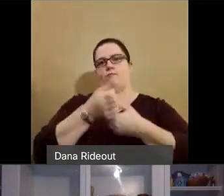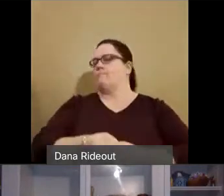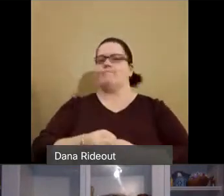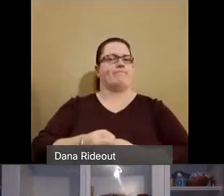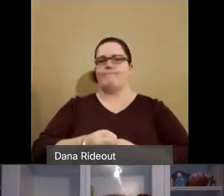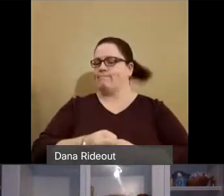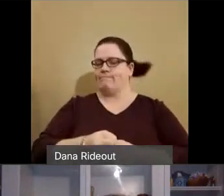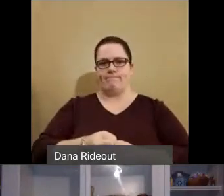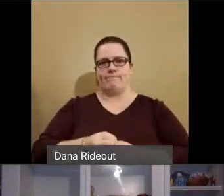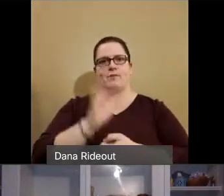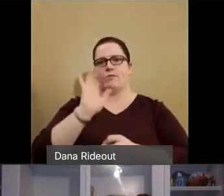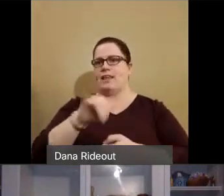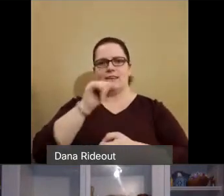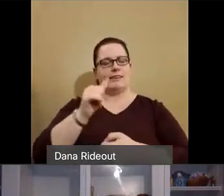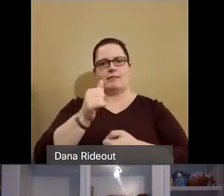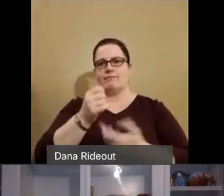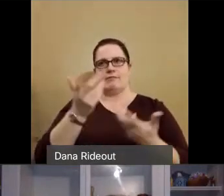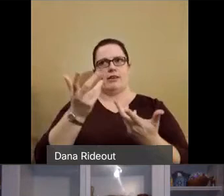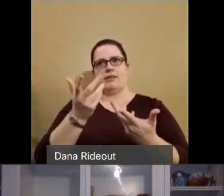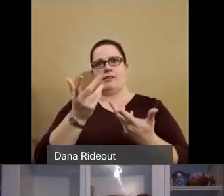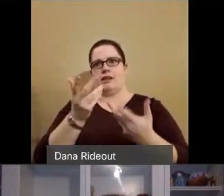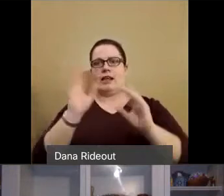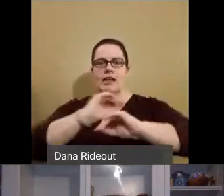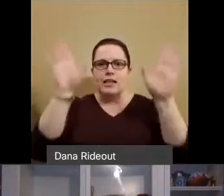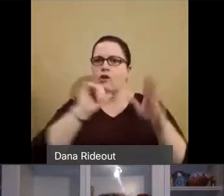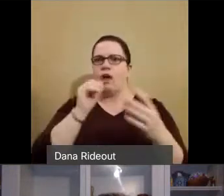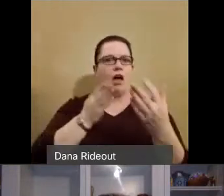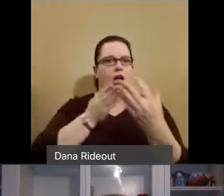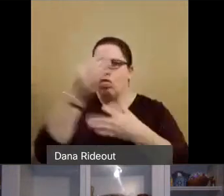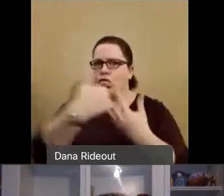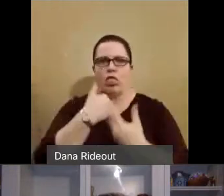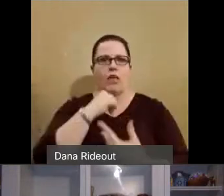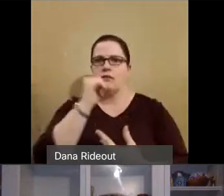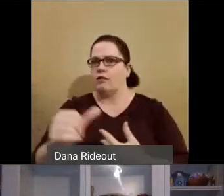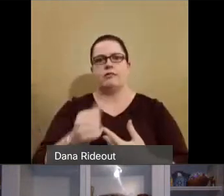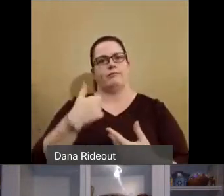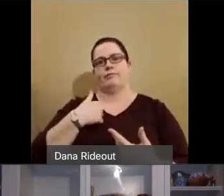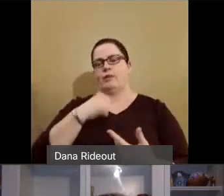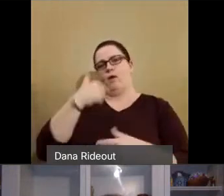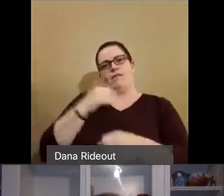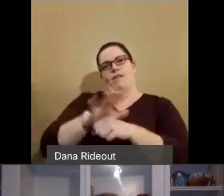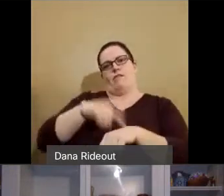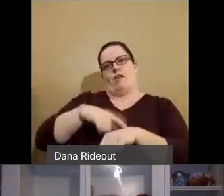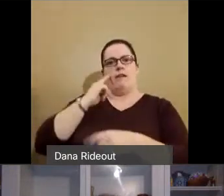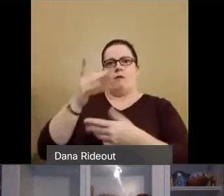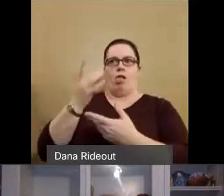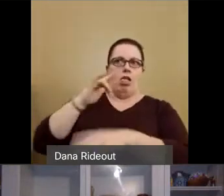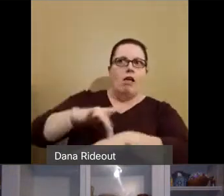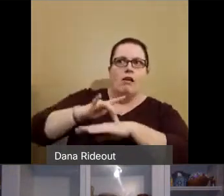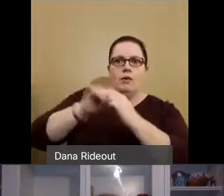Current, and I don't understand it. I don't care about it. I'm too busy doing other things around. Sharing my survival, so,